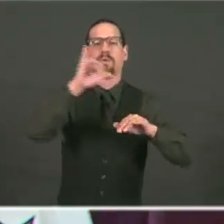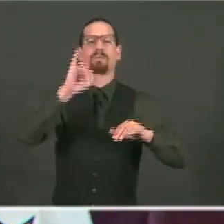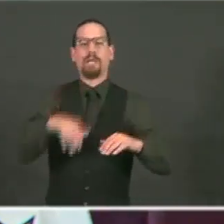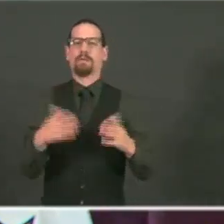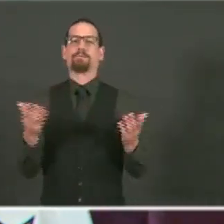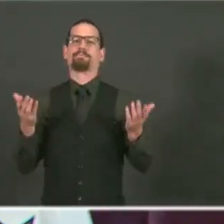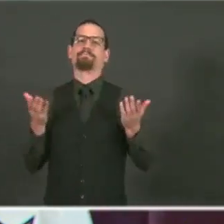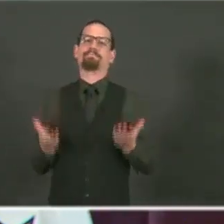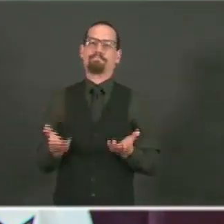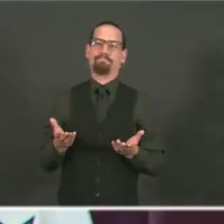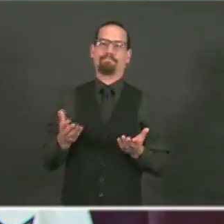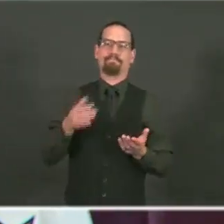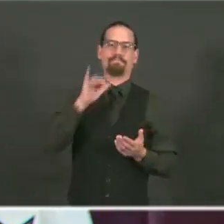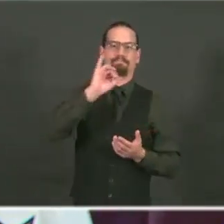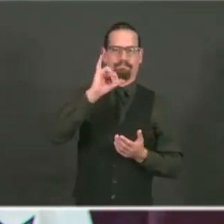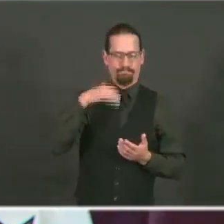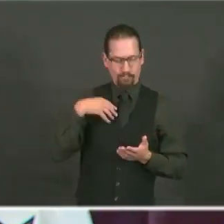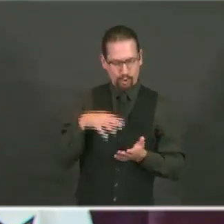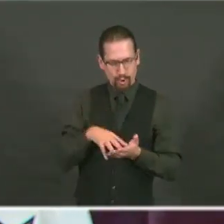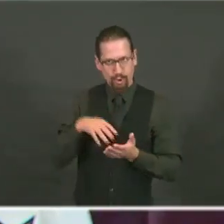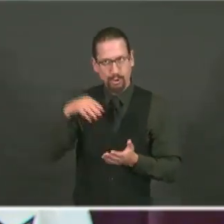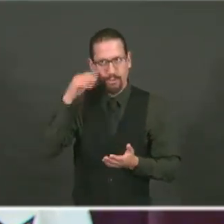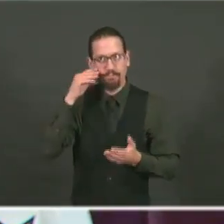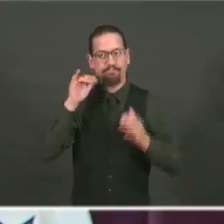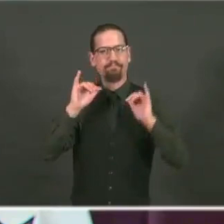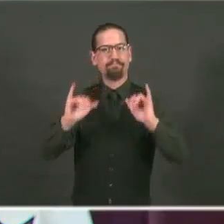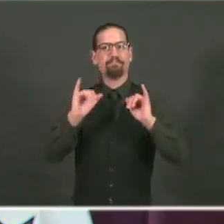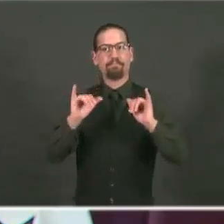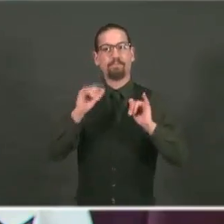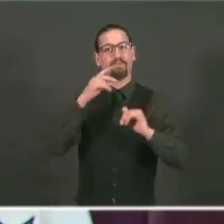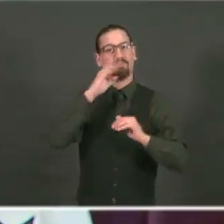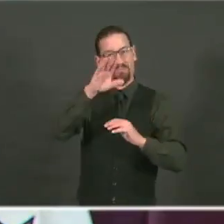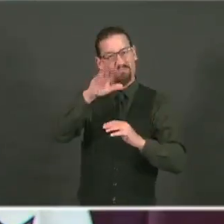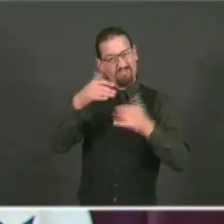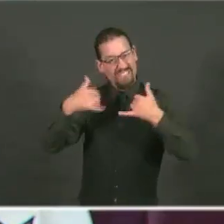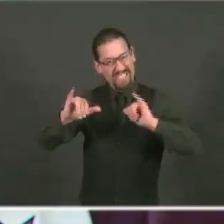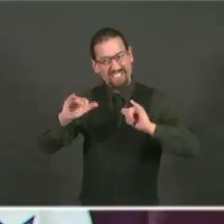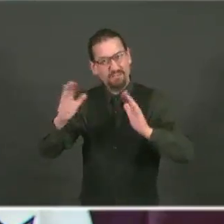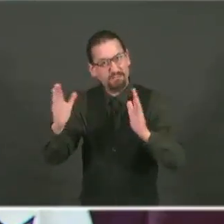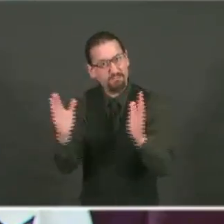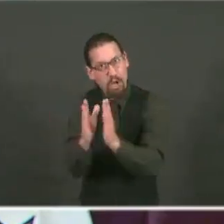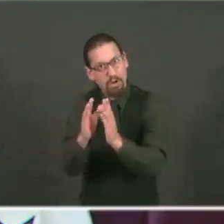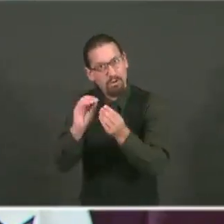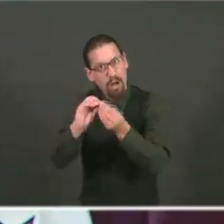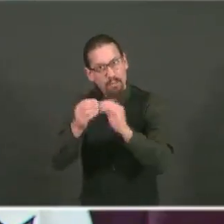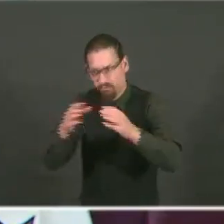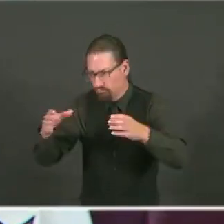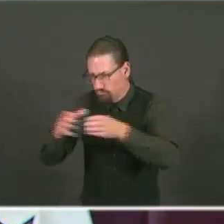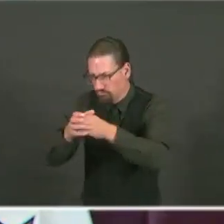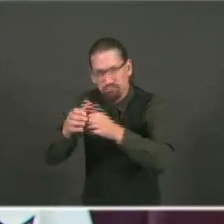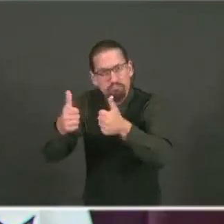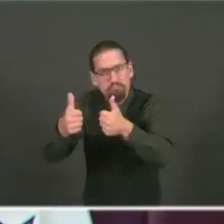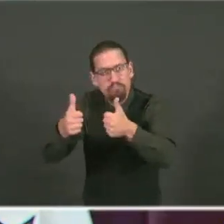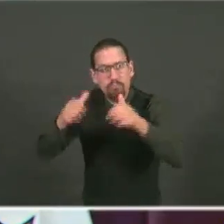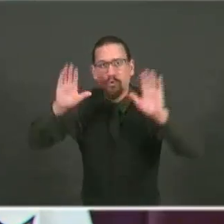REMIND YOU, PLEASE, IT IS NOT ONLY KEEPING GROUPS SMALL AND SOCIAL GATHERINGS TO 15 OR